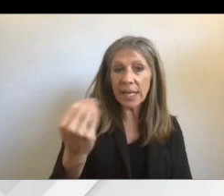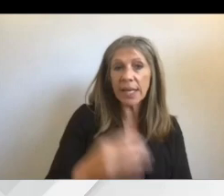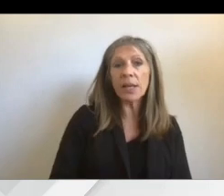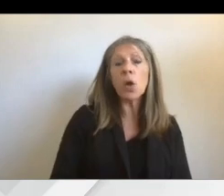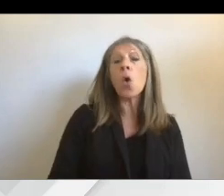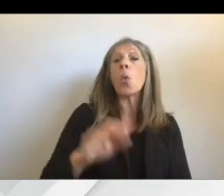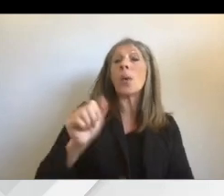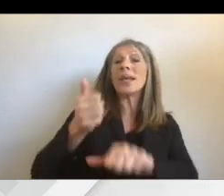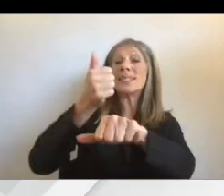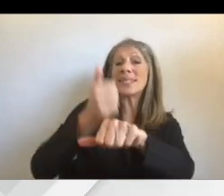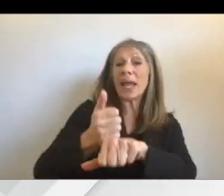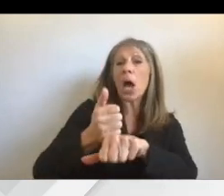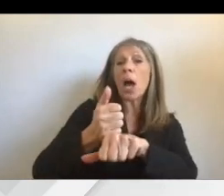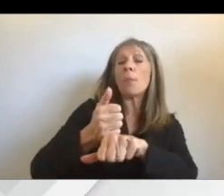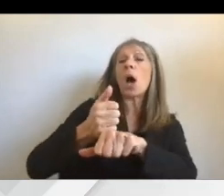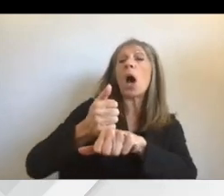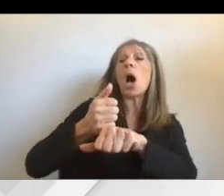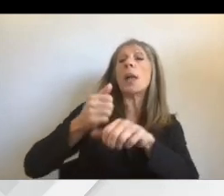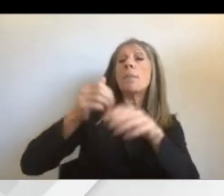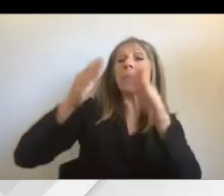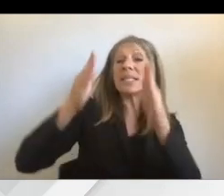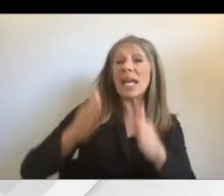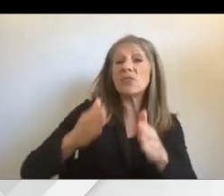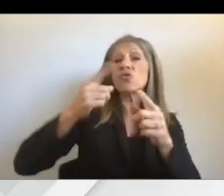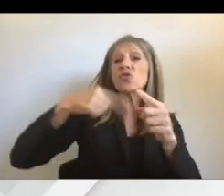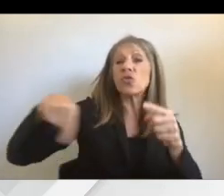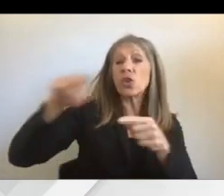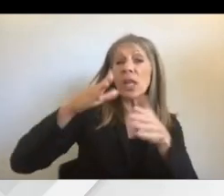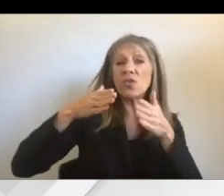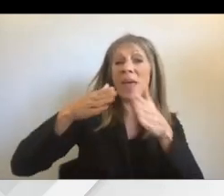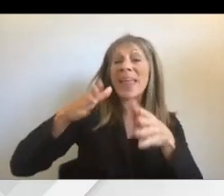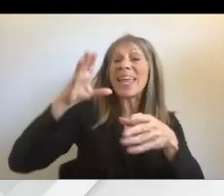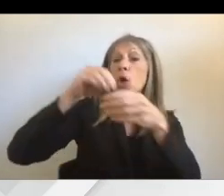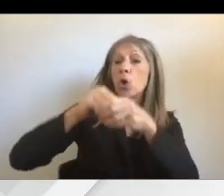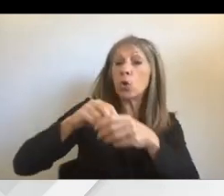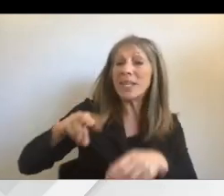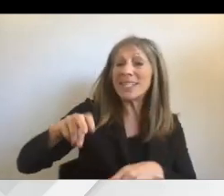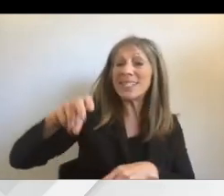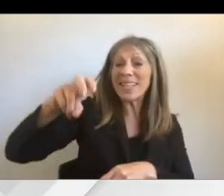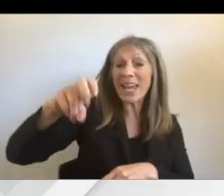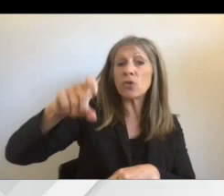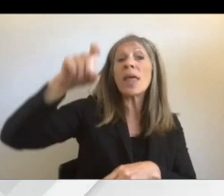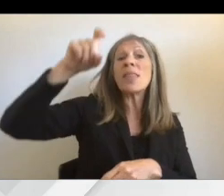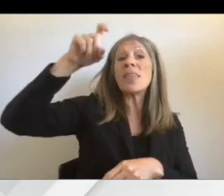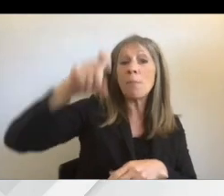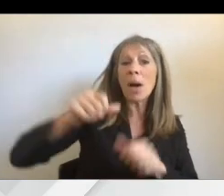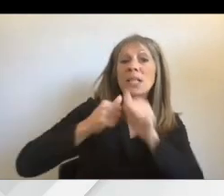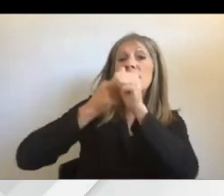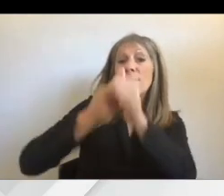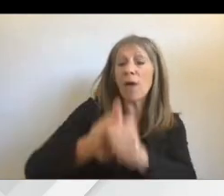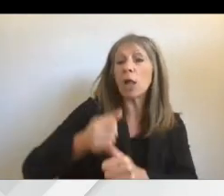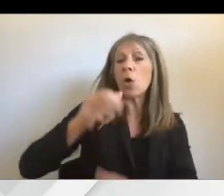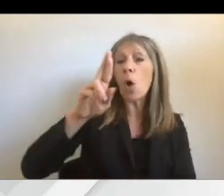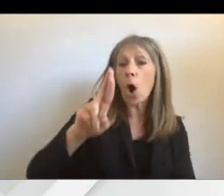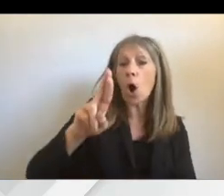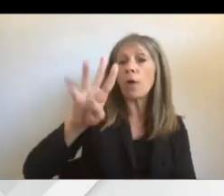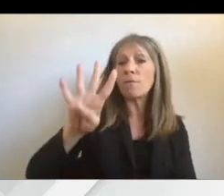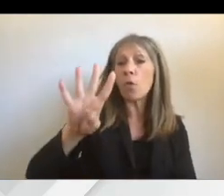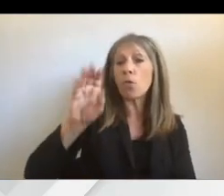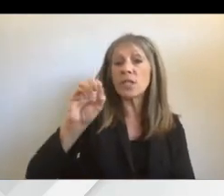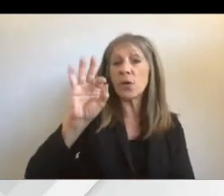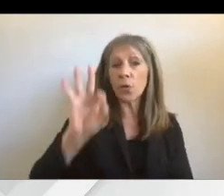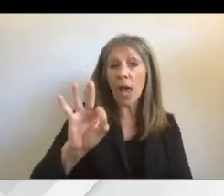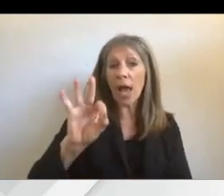paths, including stairs, they must comply with R409. PROWAG requires handrails in two places: